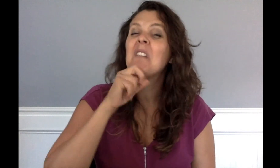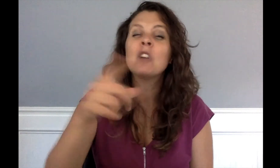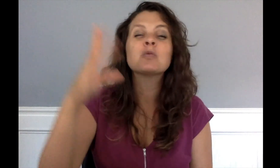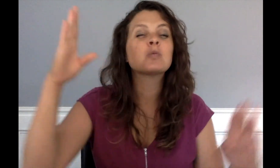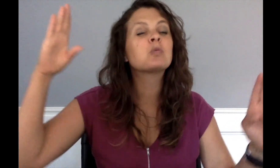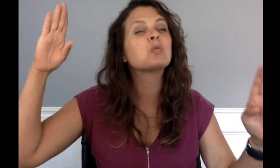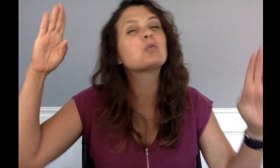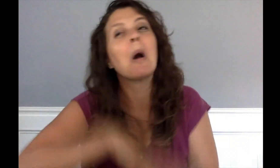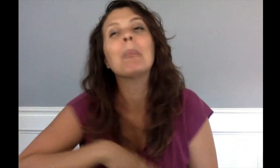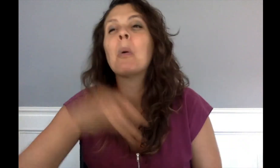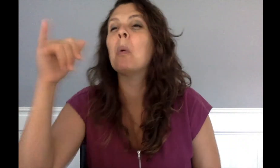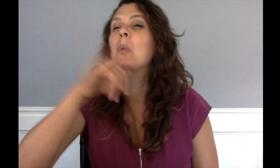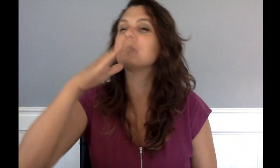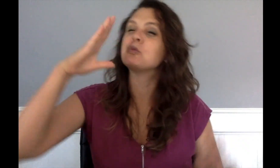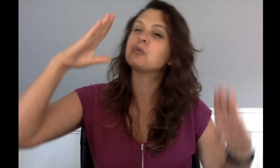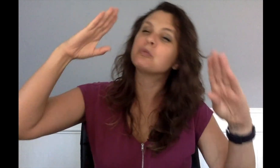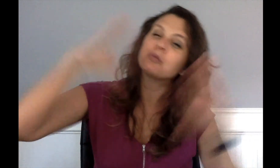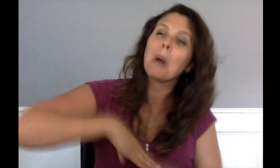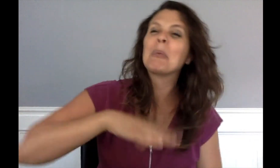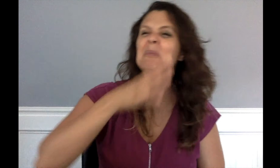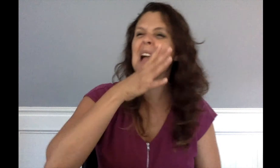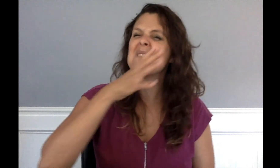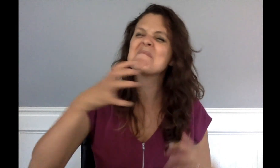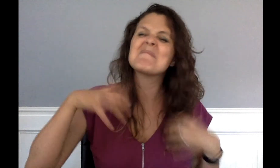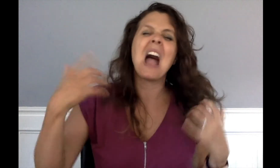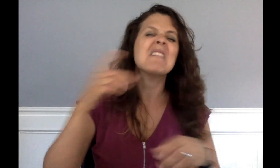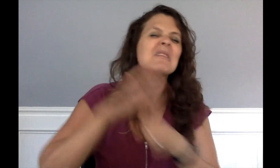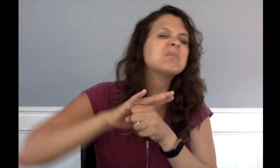you! Frog is in massive trouble," Oliver said.